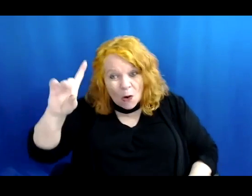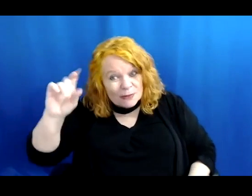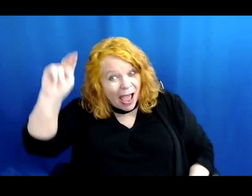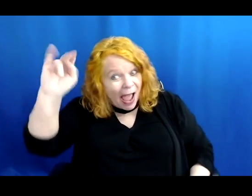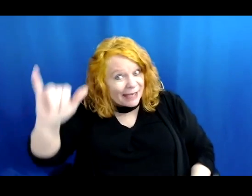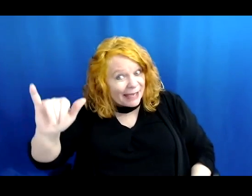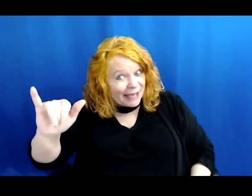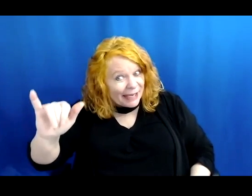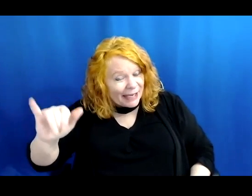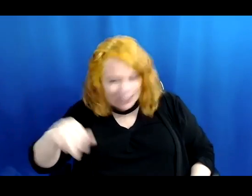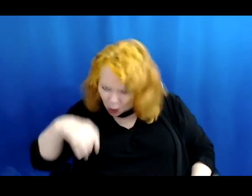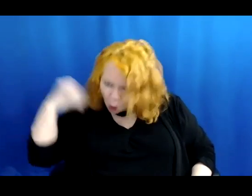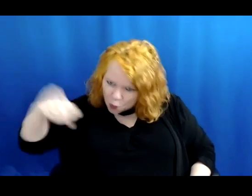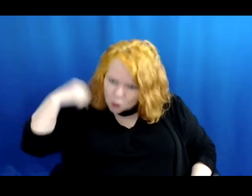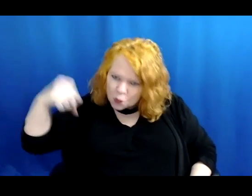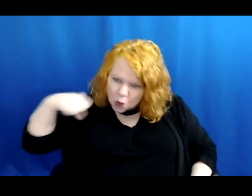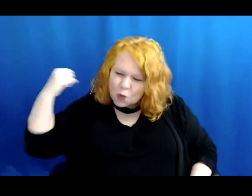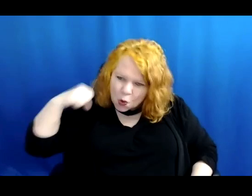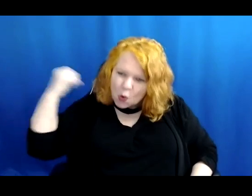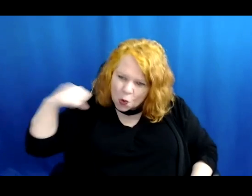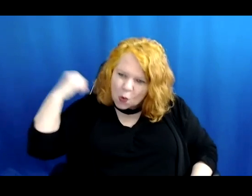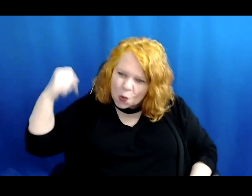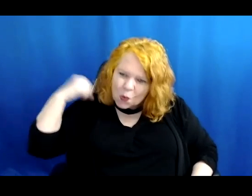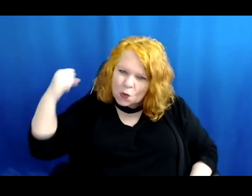Danny. WOOH. WOOH. WOOH. WOOH. WOOH.